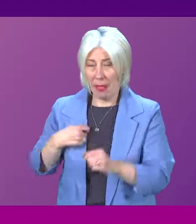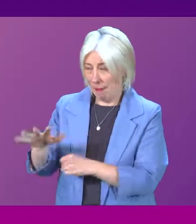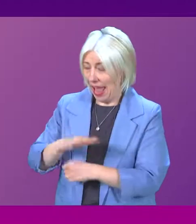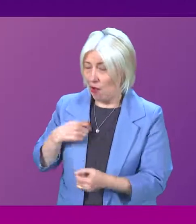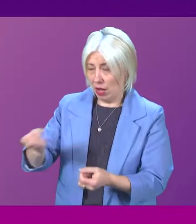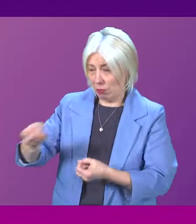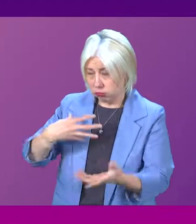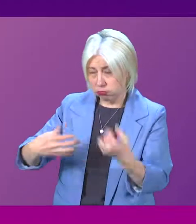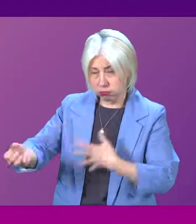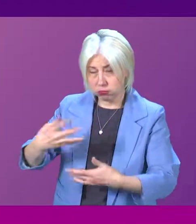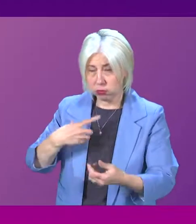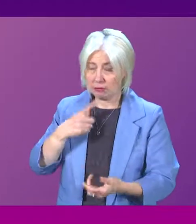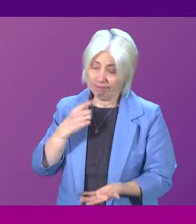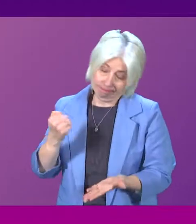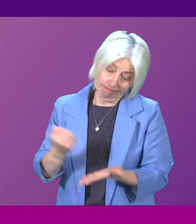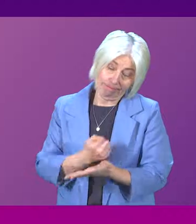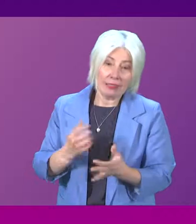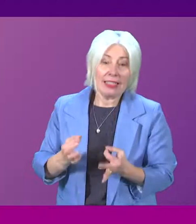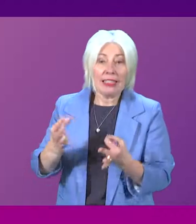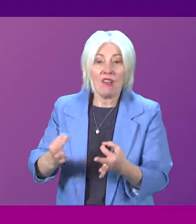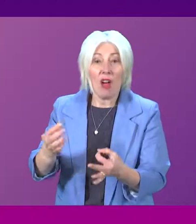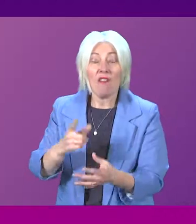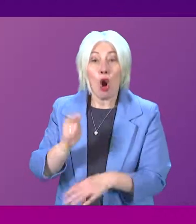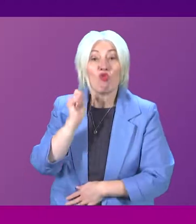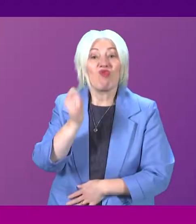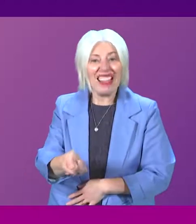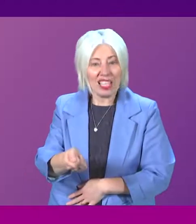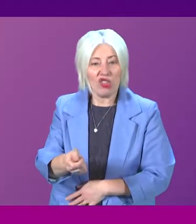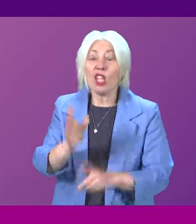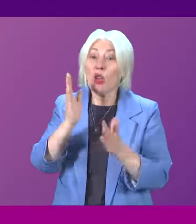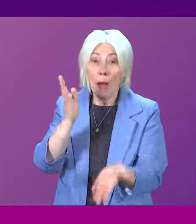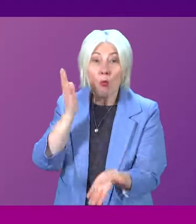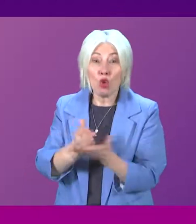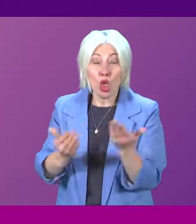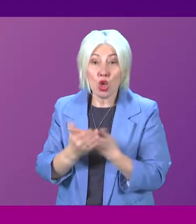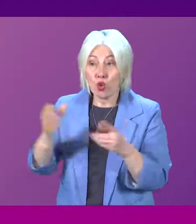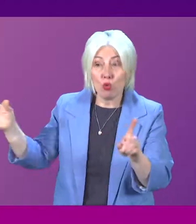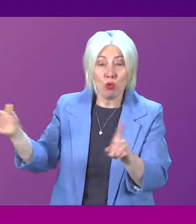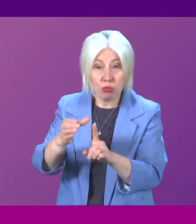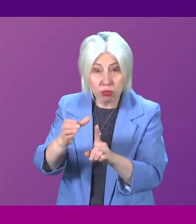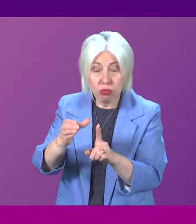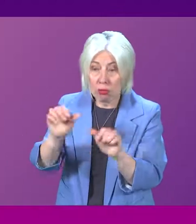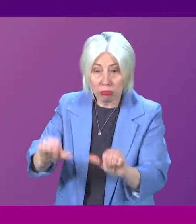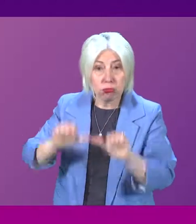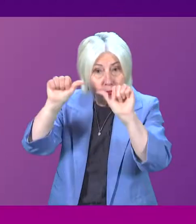It is unfortunate that the inquiry has been delayed because of the resignations, but I am sure that, once the new appointments have been made and finalised, the work will resume